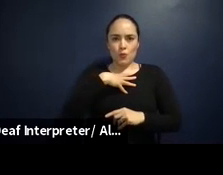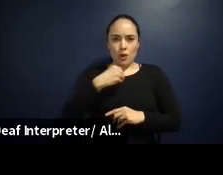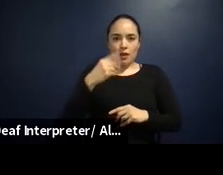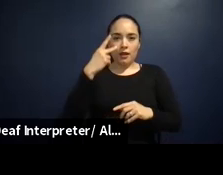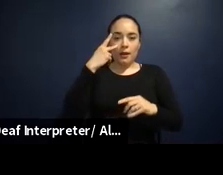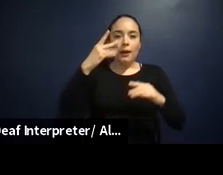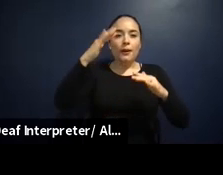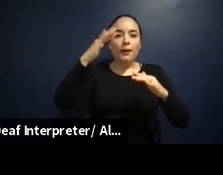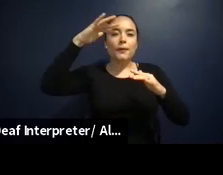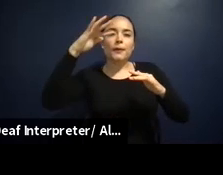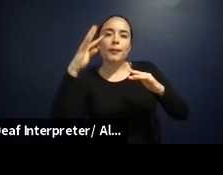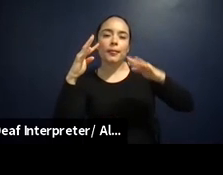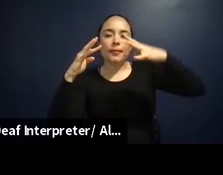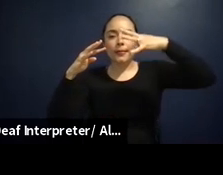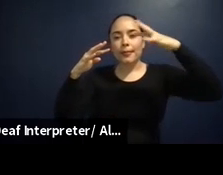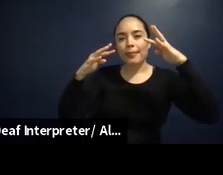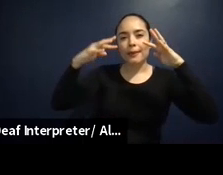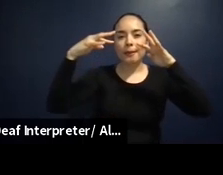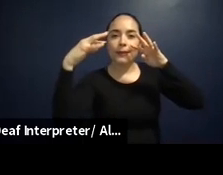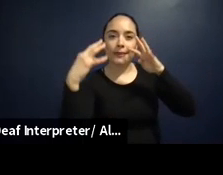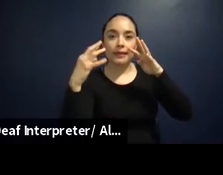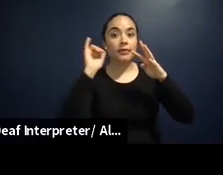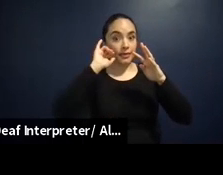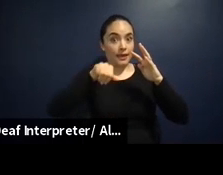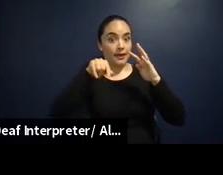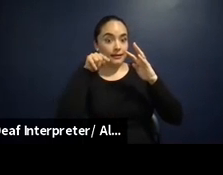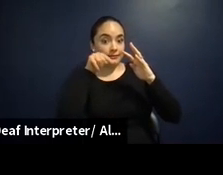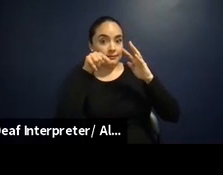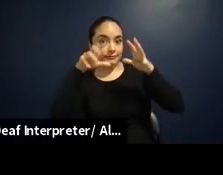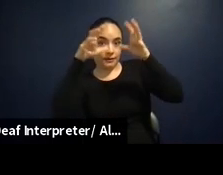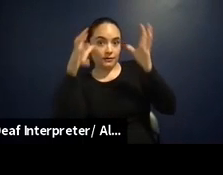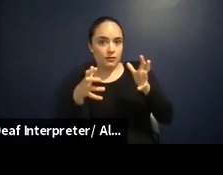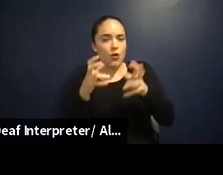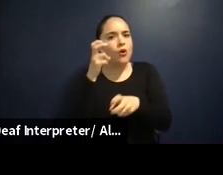hardness, Moh's hardness of about five, or five and a half, so it's very easy to, with a tool,